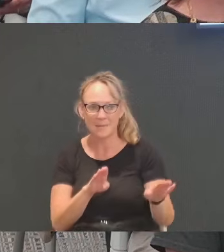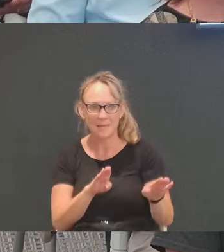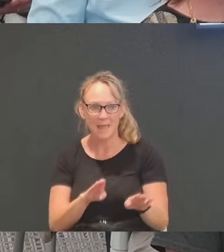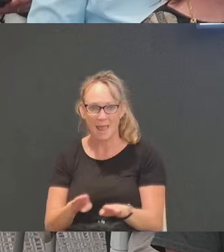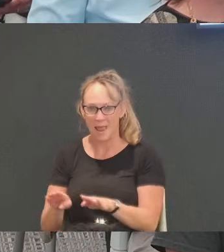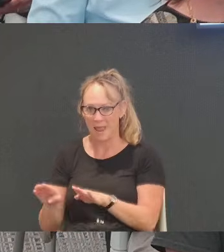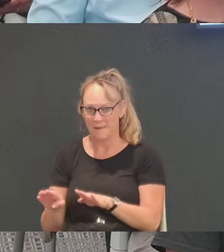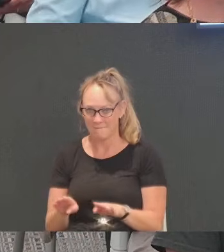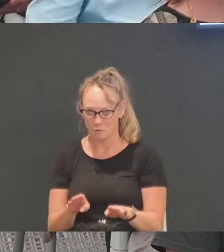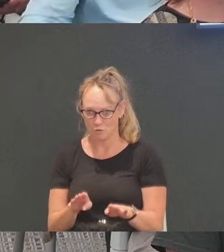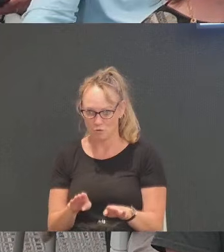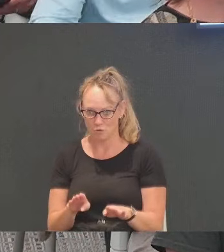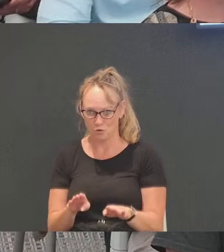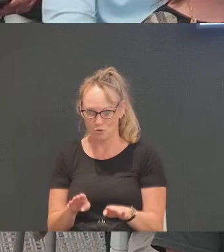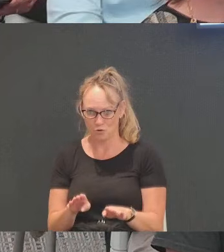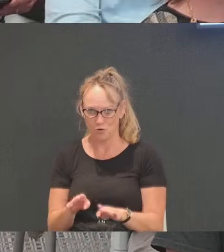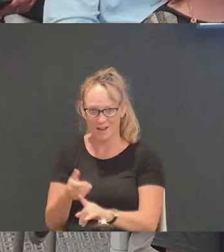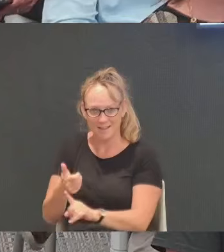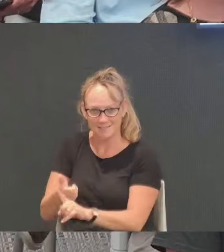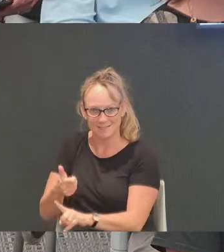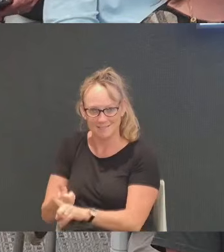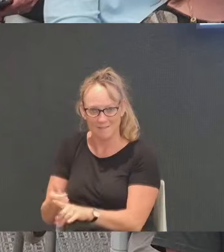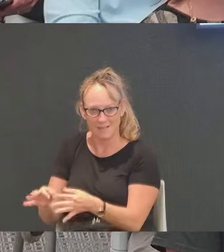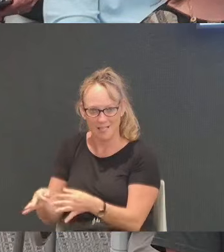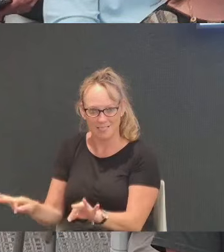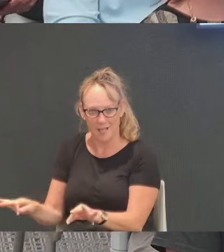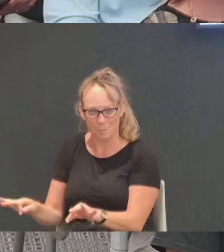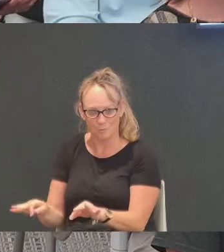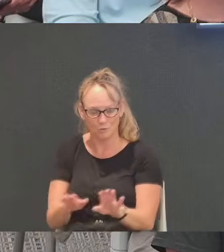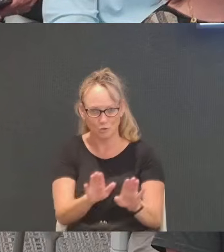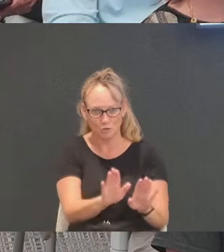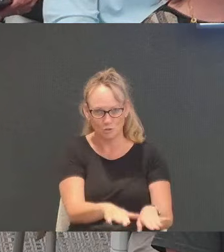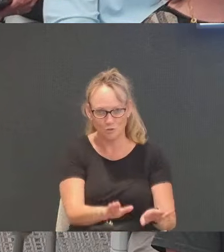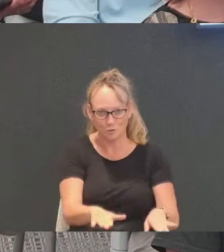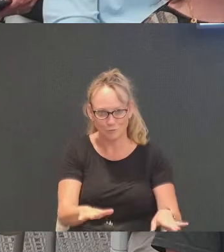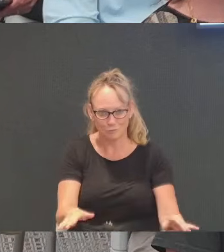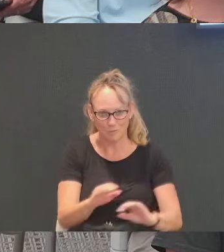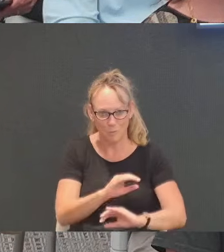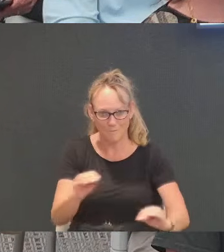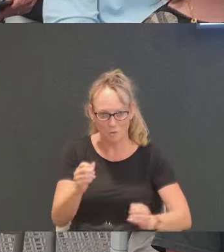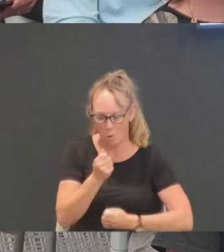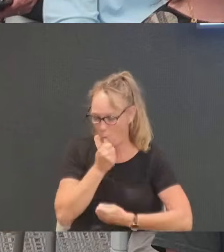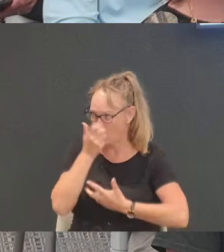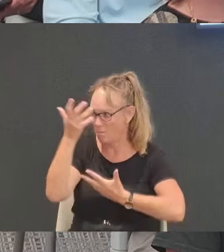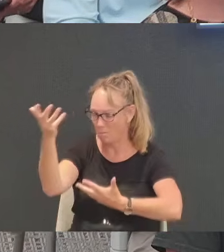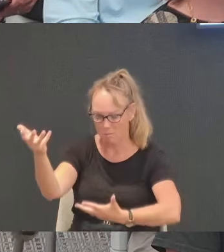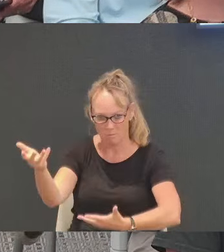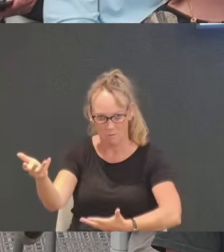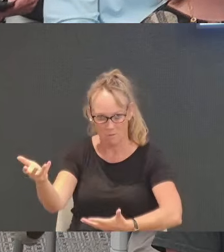have lost their voice. My team works to be that voice. We advocate for them by finding